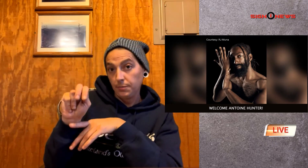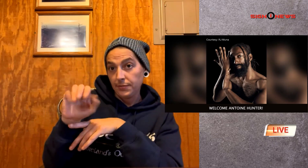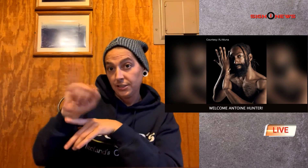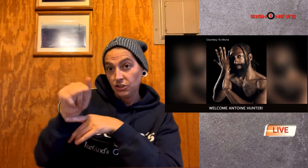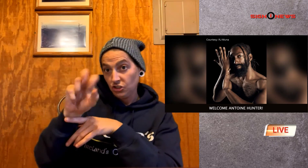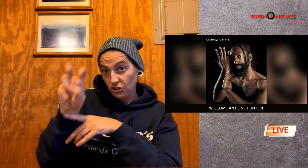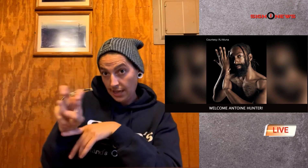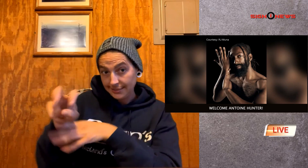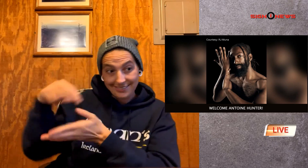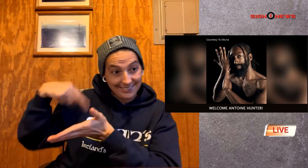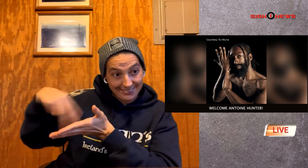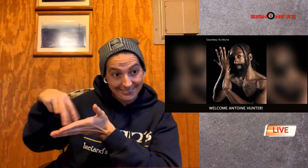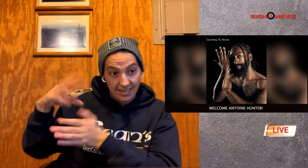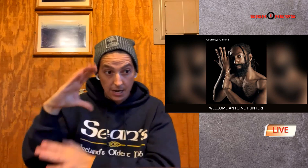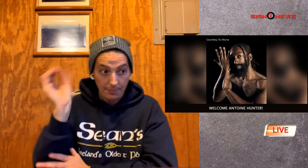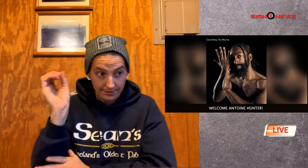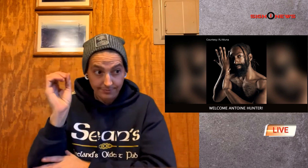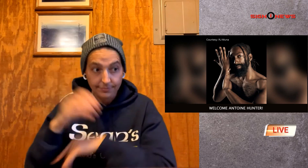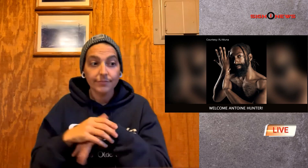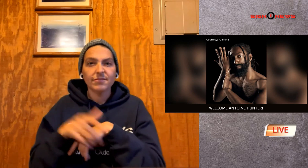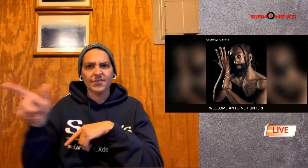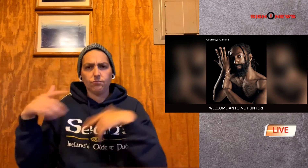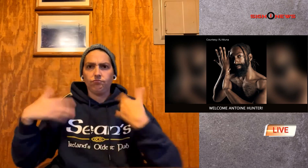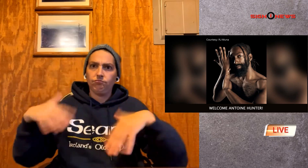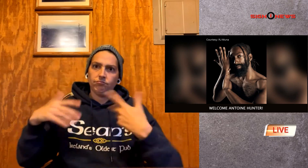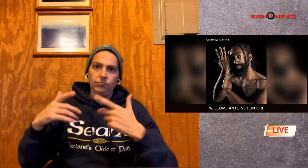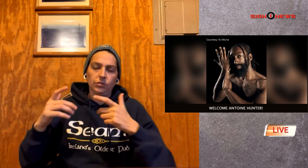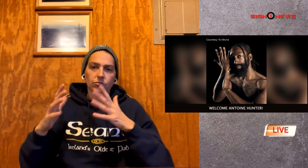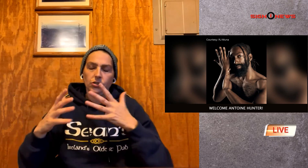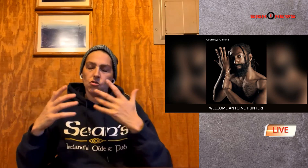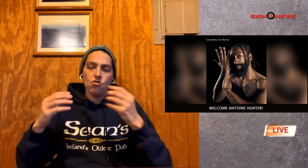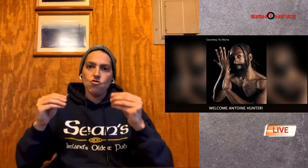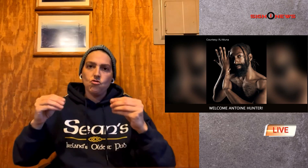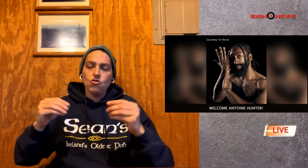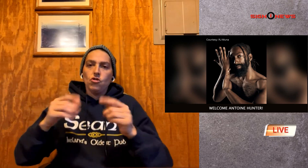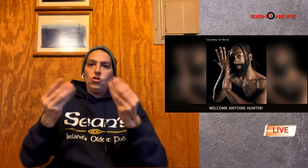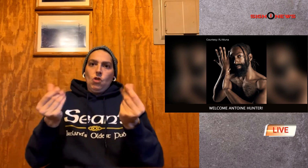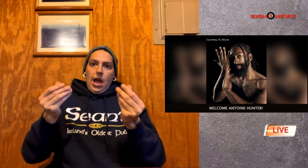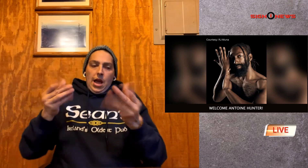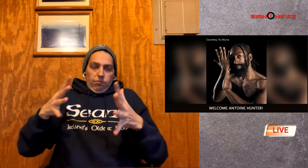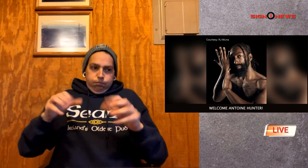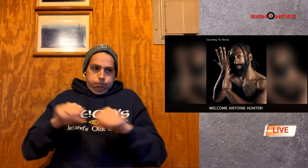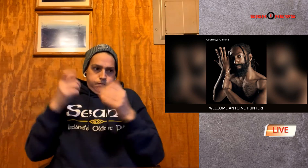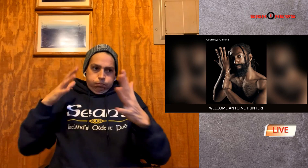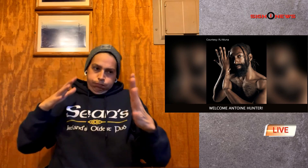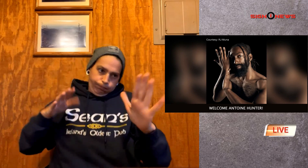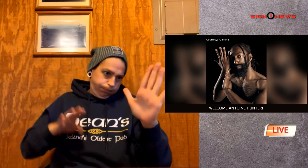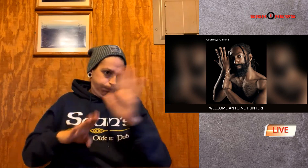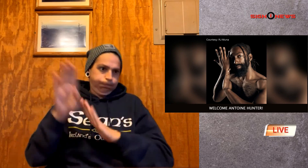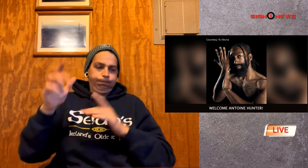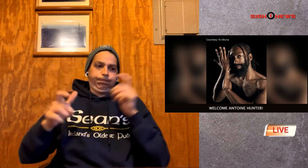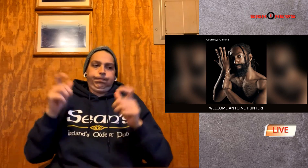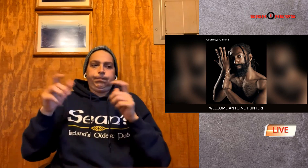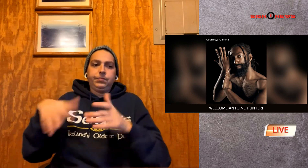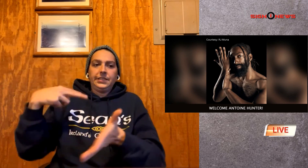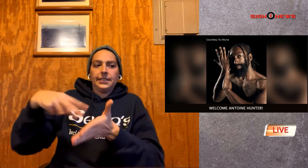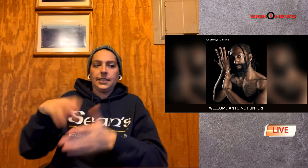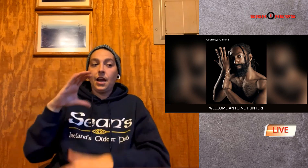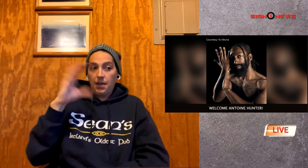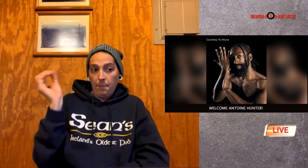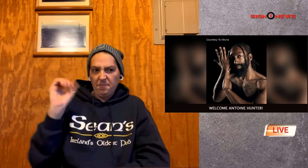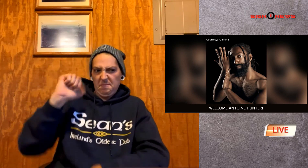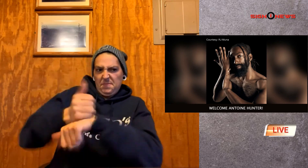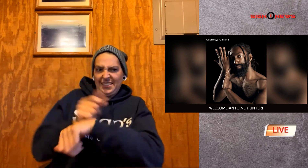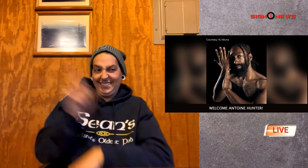director of urban jazz dance company a groundbreaking dance company based in San Francisco that